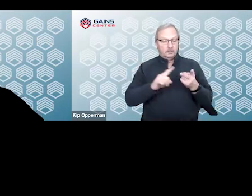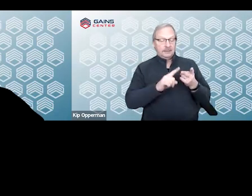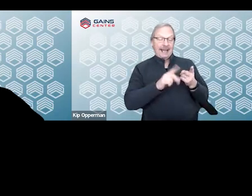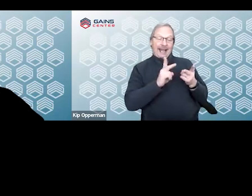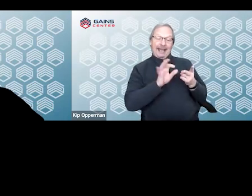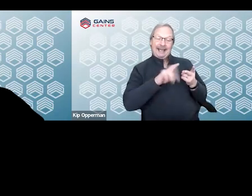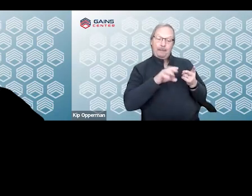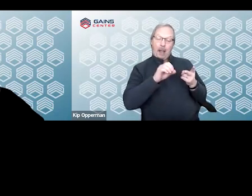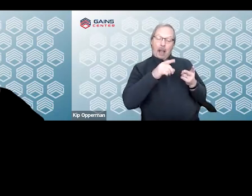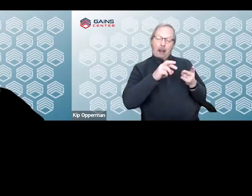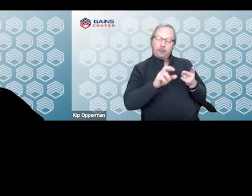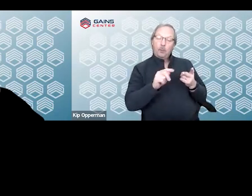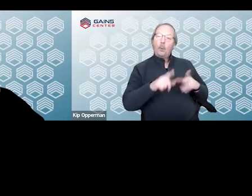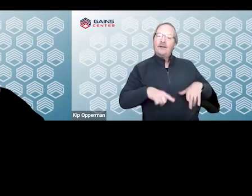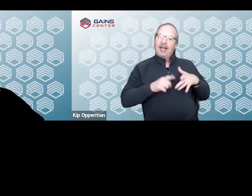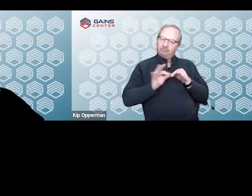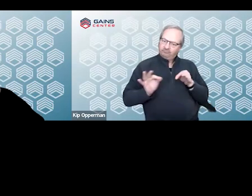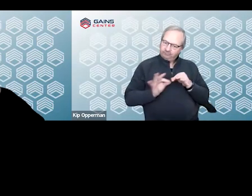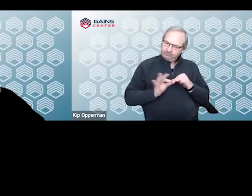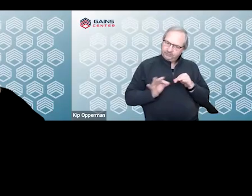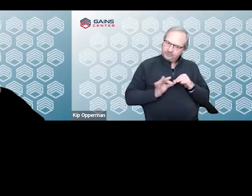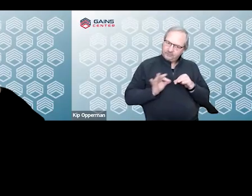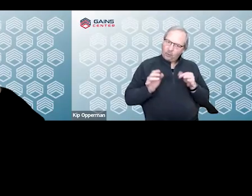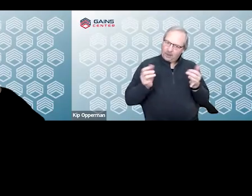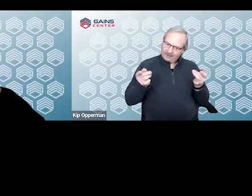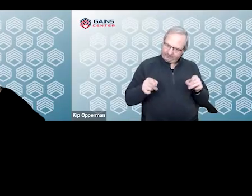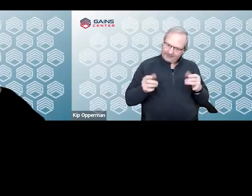And we also have live captioning for today's event. So to view live captioning,